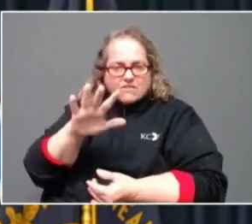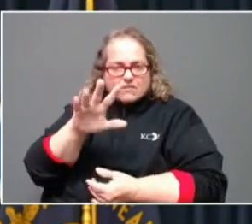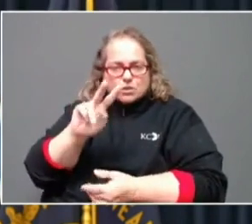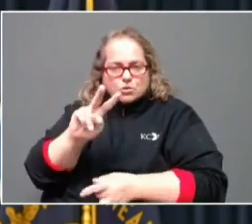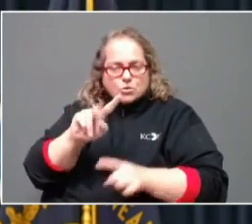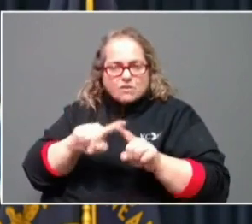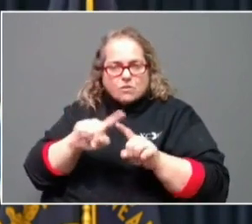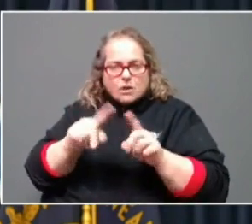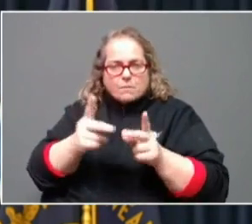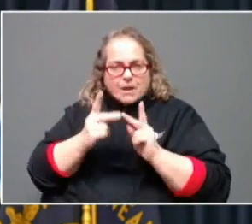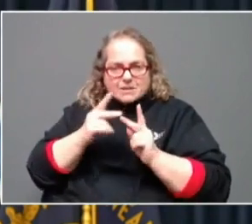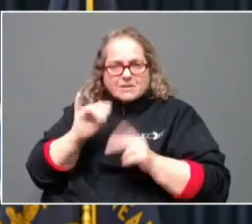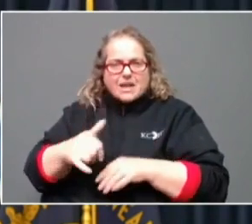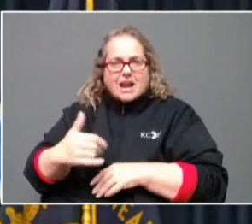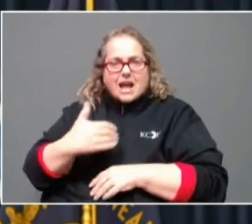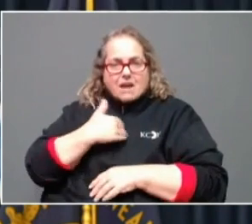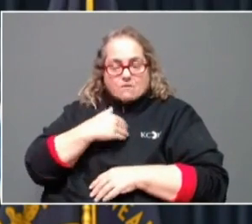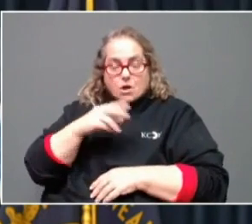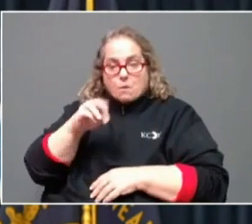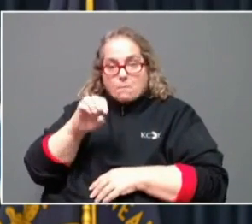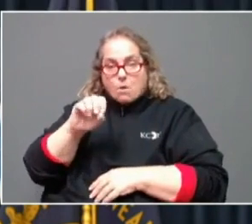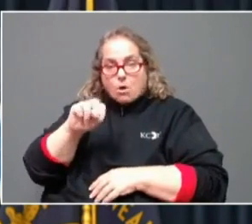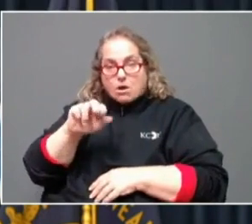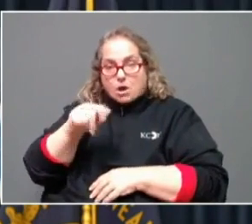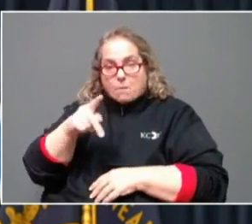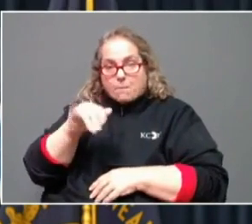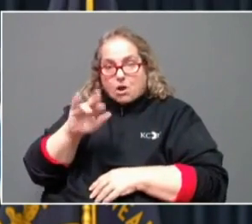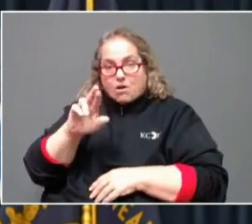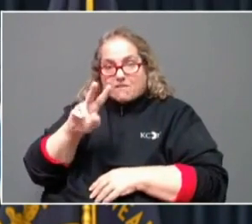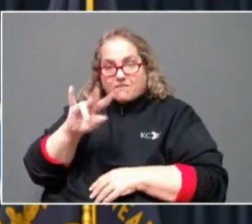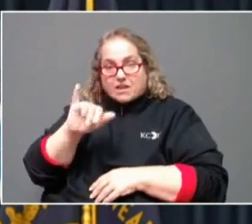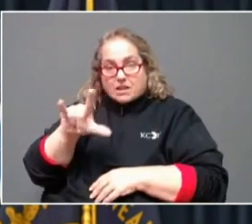money appearing here and there on the website at ky covid 19 dot ky dot gov.